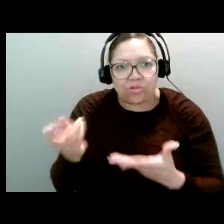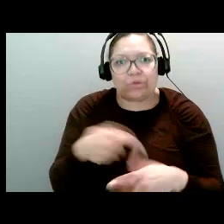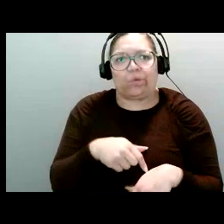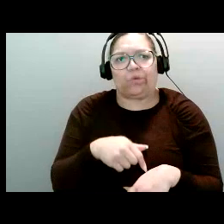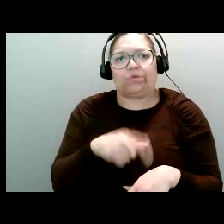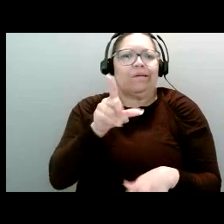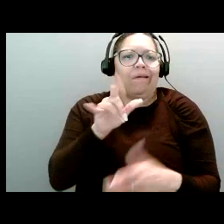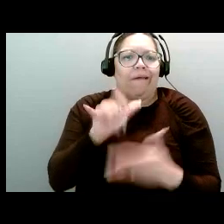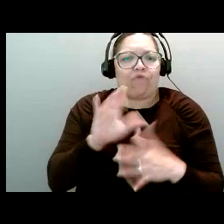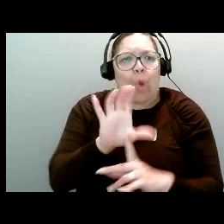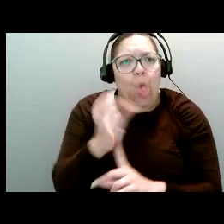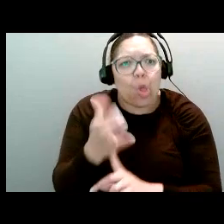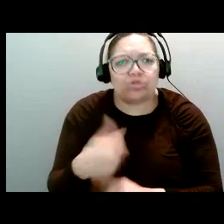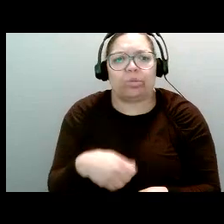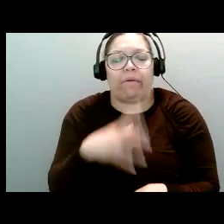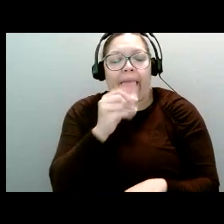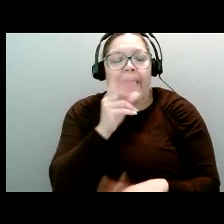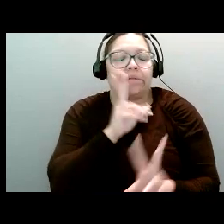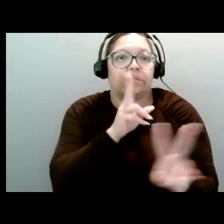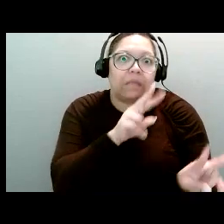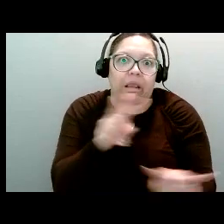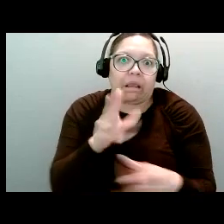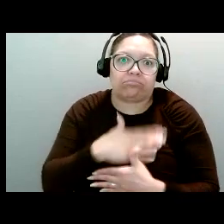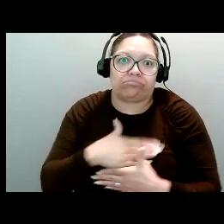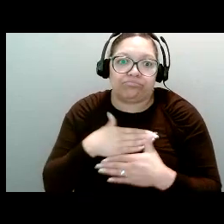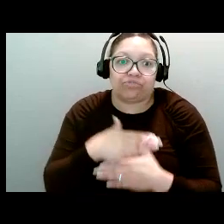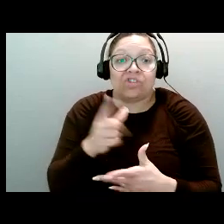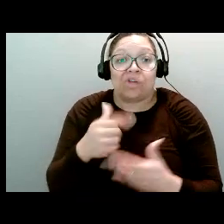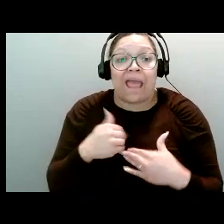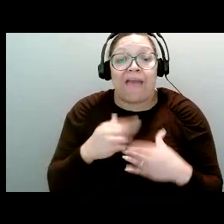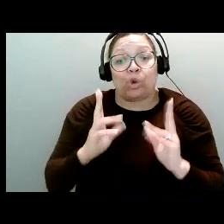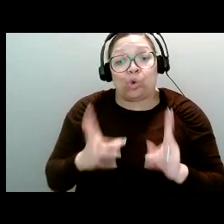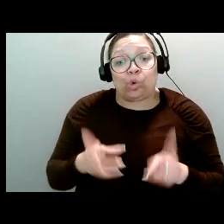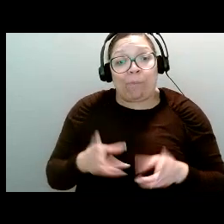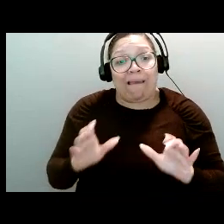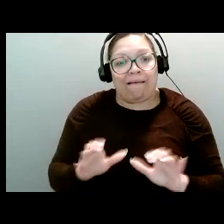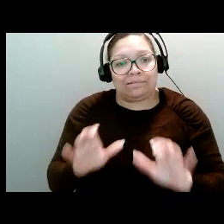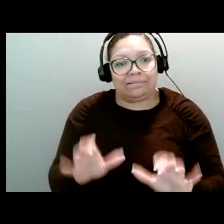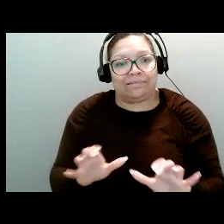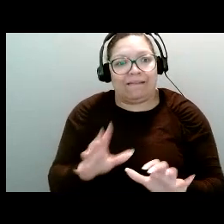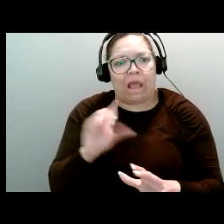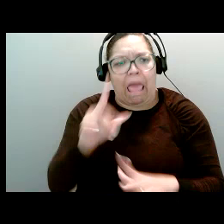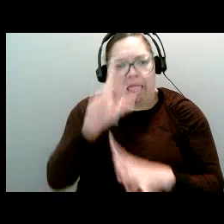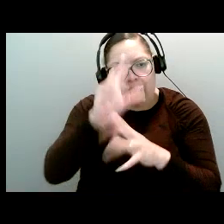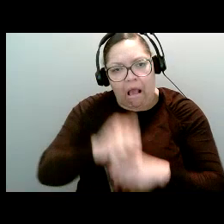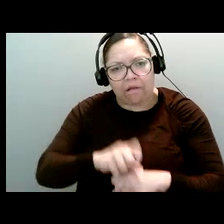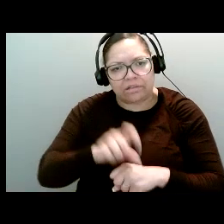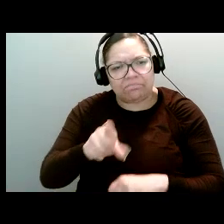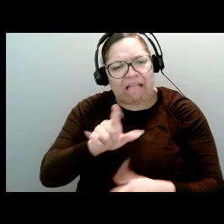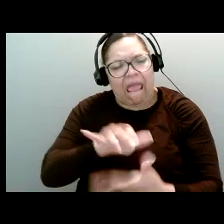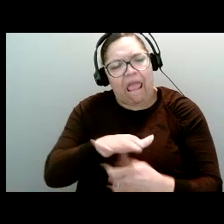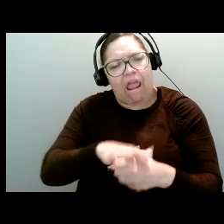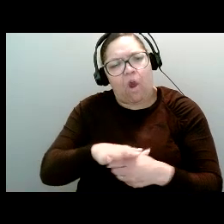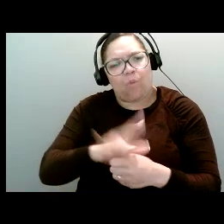and its pattern of human activities and the customs and traditions of the area that create it as a national heritage area.